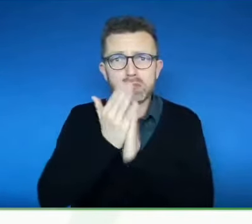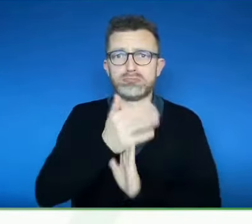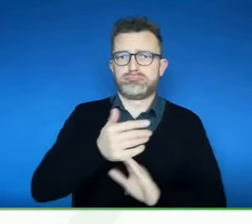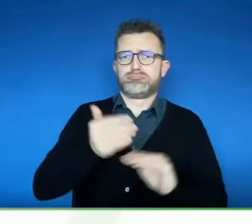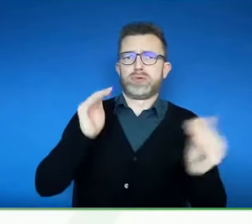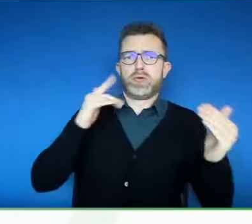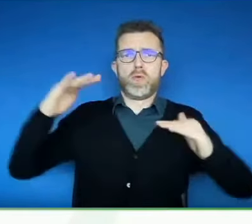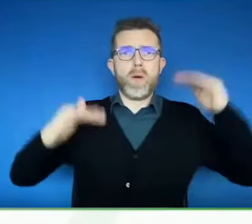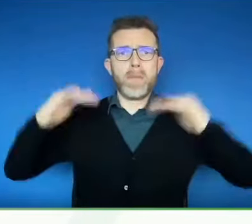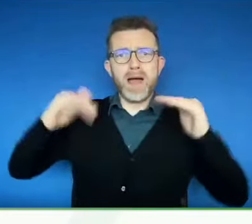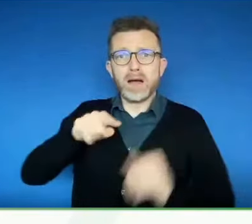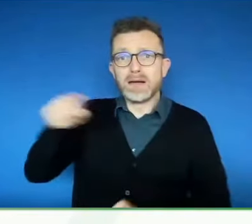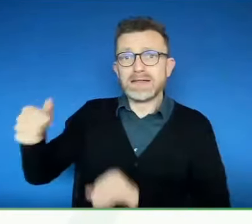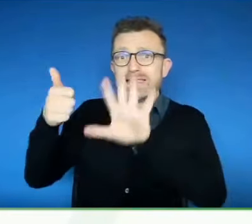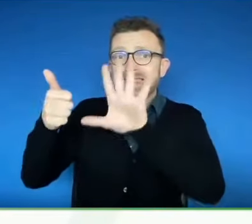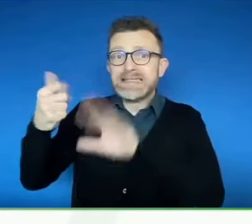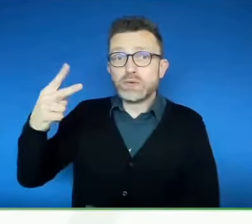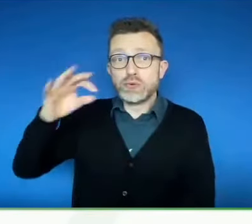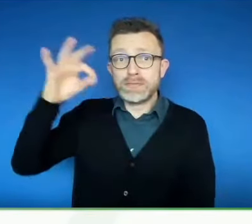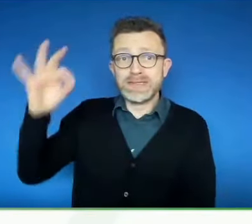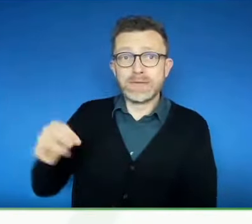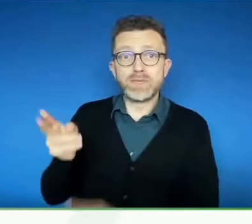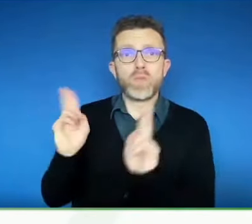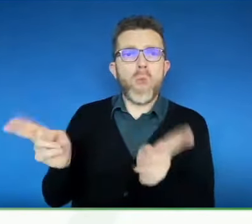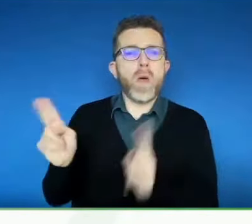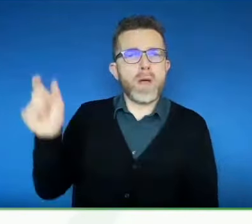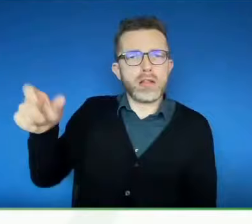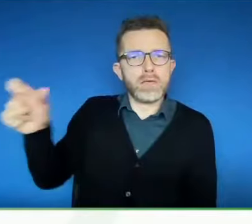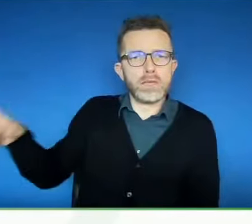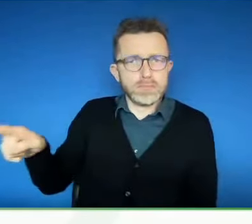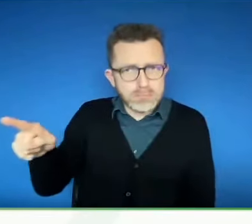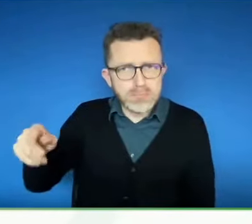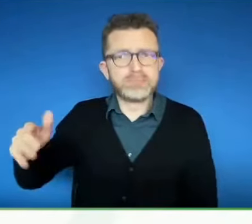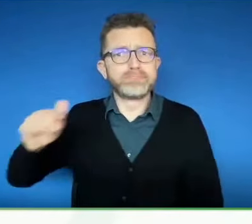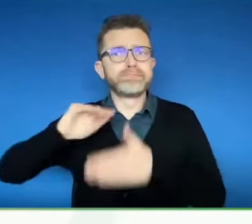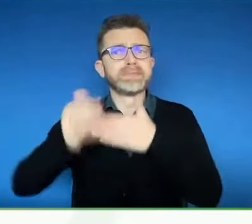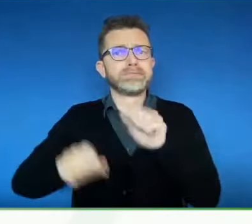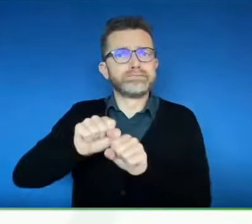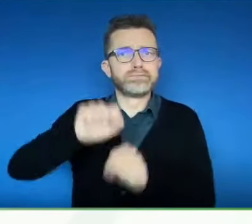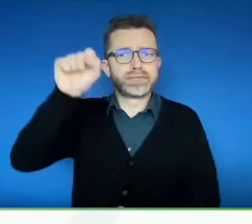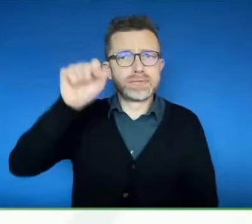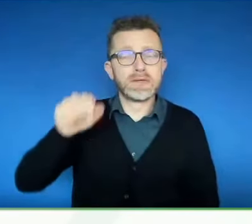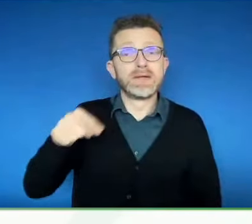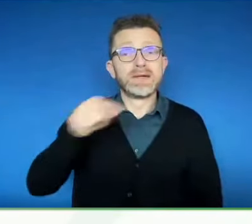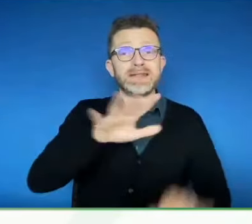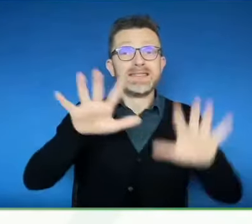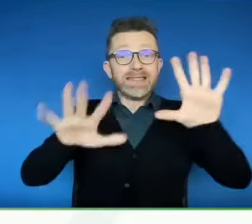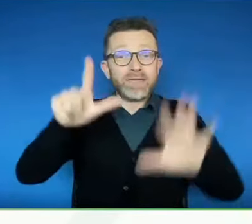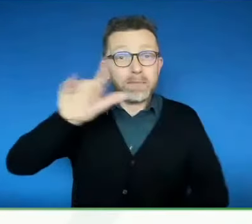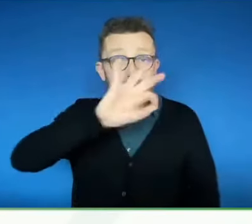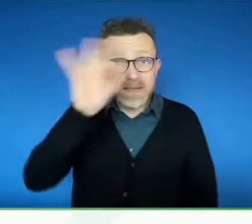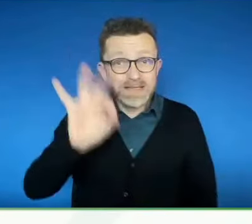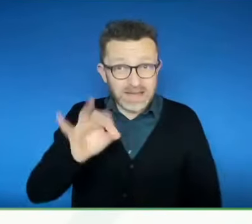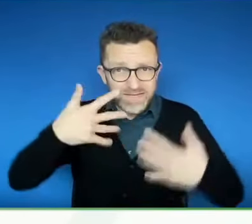That needs to change so that we can live better lives, so that our human rights are not denied and so that we are not twice as likely as